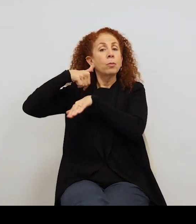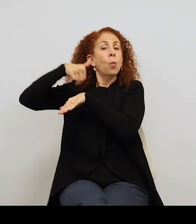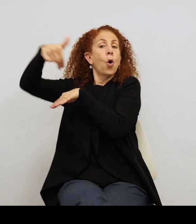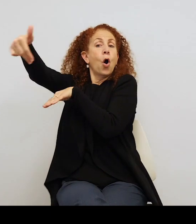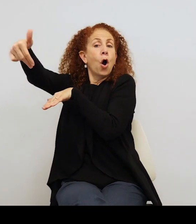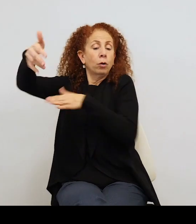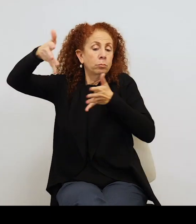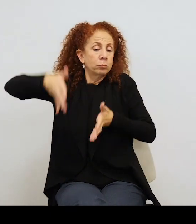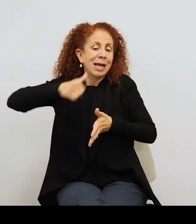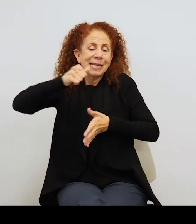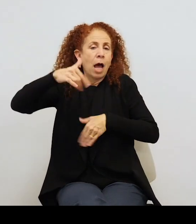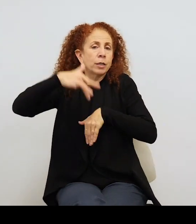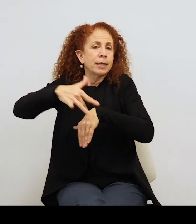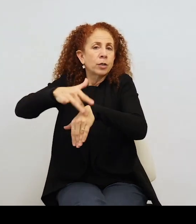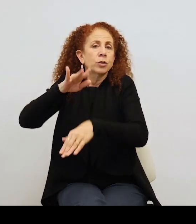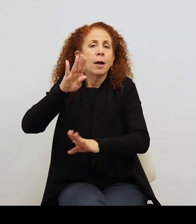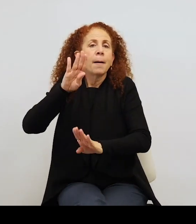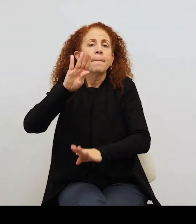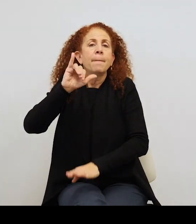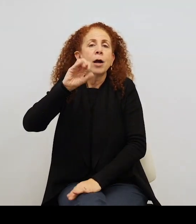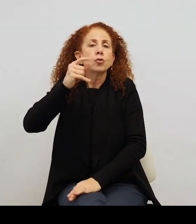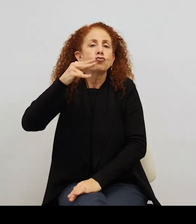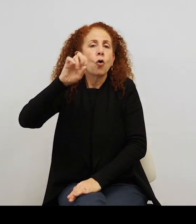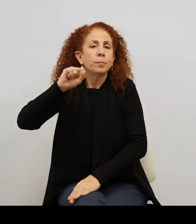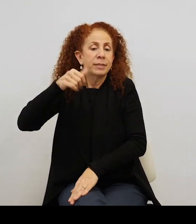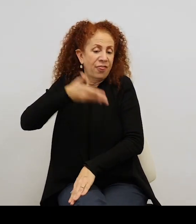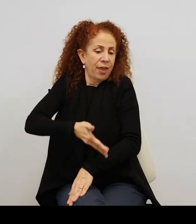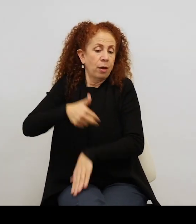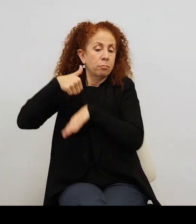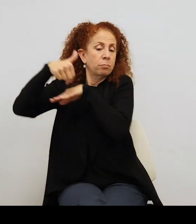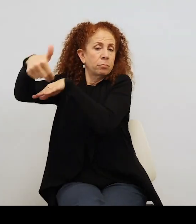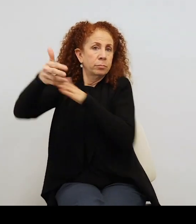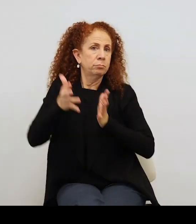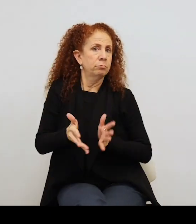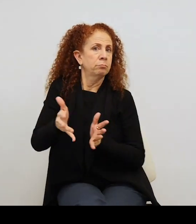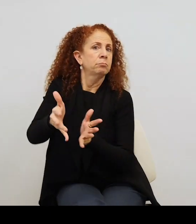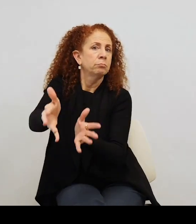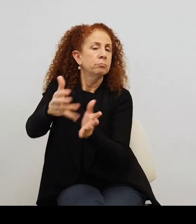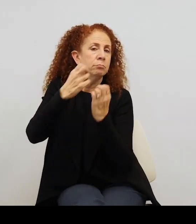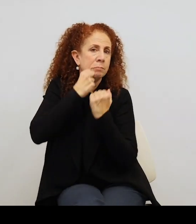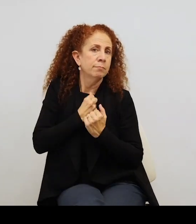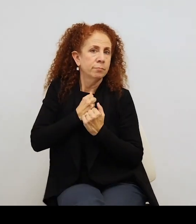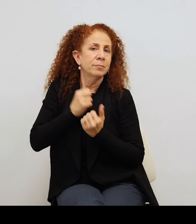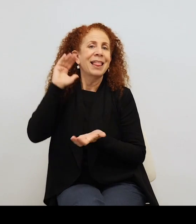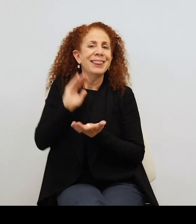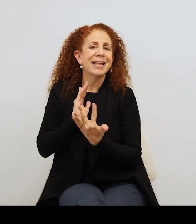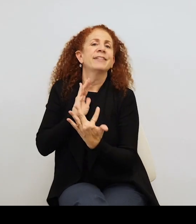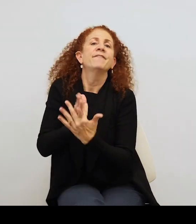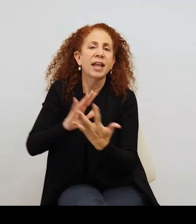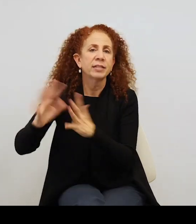disturb biotope that's creating, so to make it less invasive.